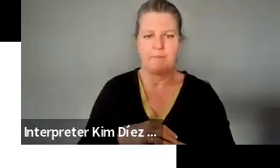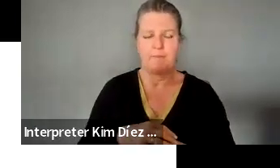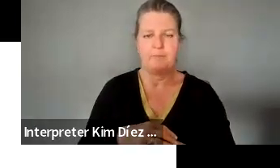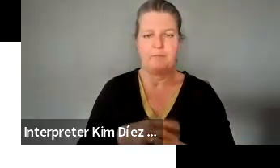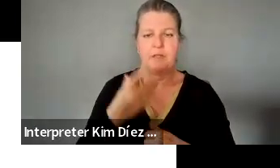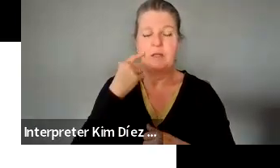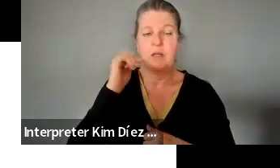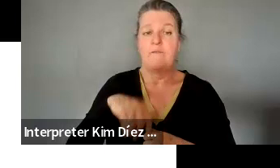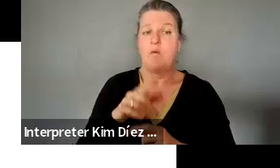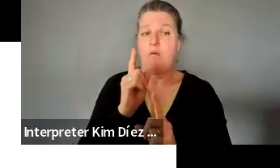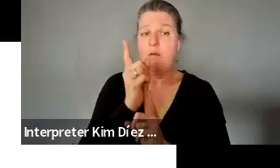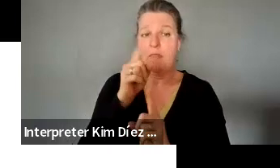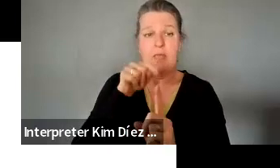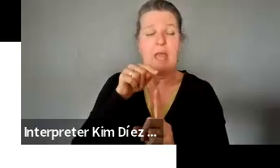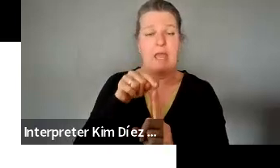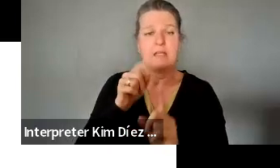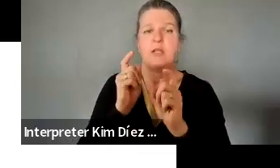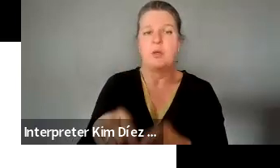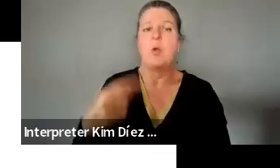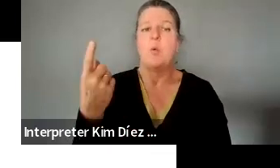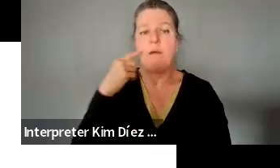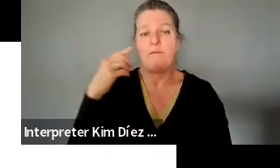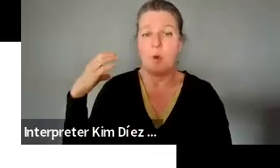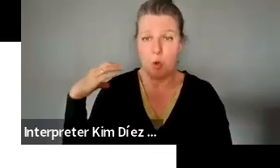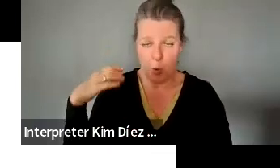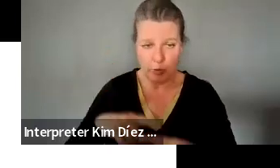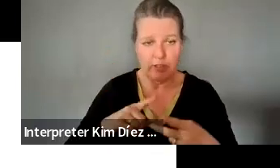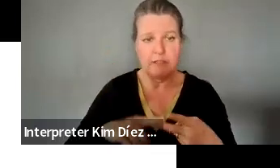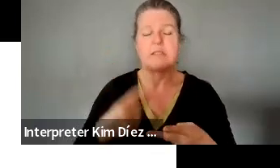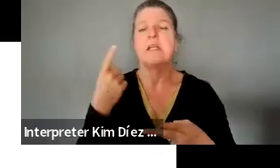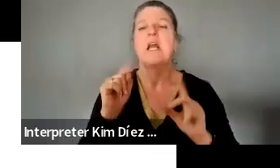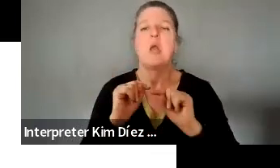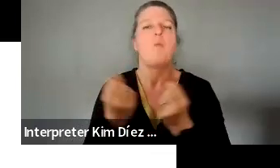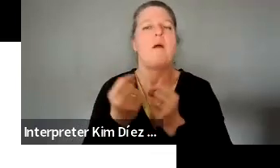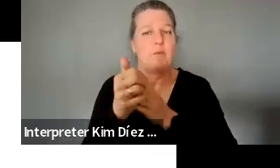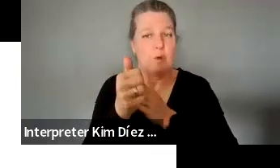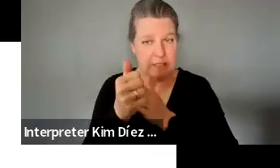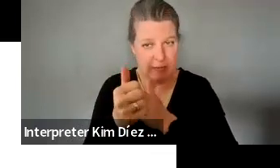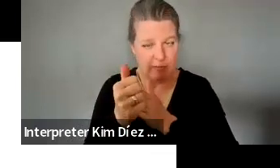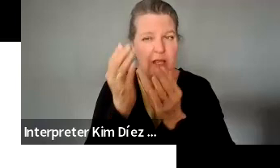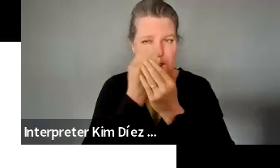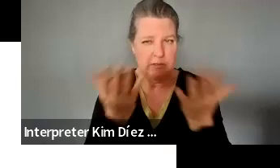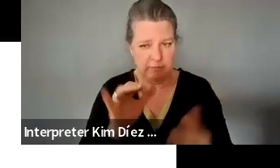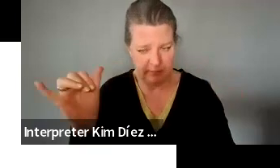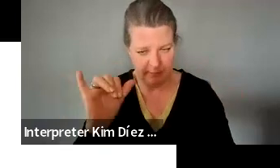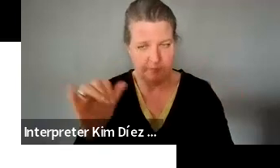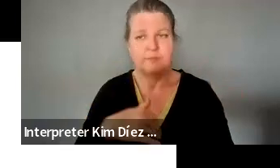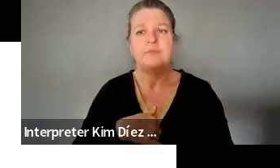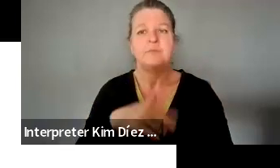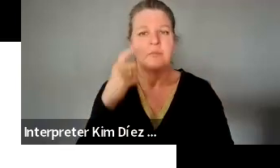we're also gonna give one for coaches and one for team leads. So I did want you to know that as well. So we're gonna kind of recognize everybody in the program.